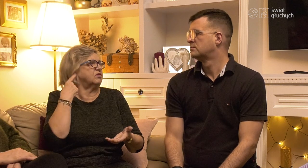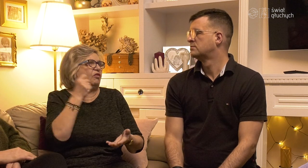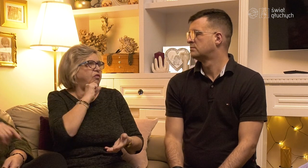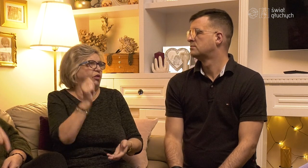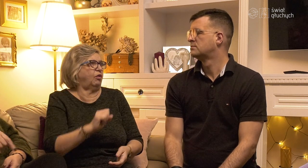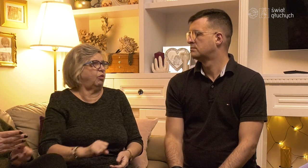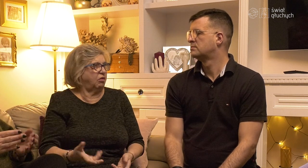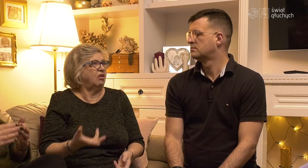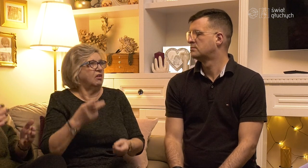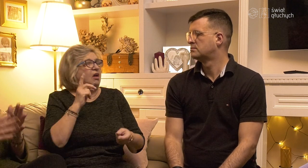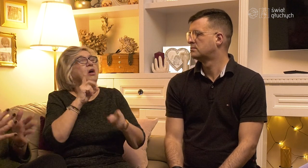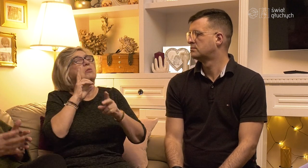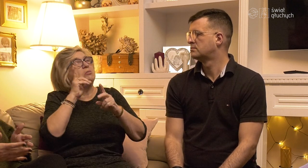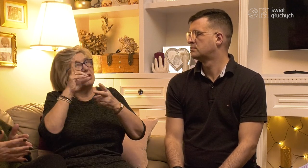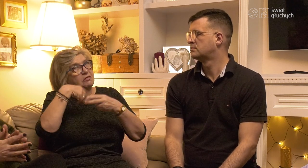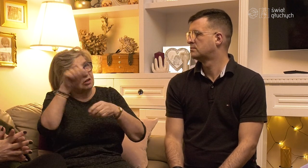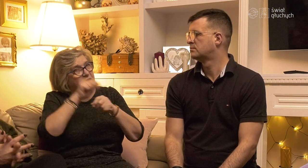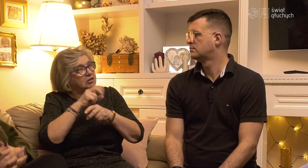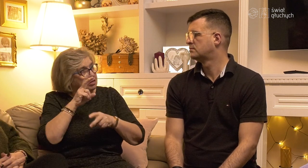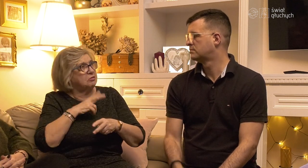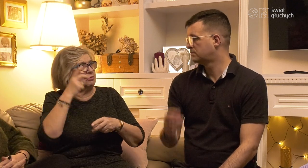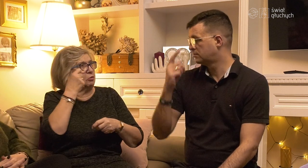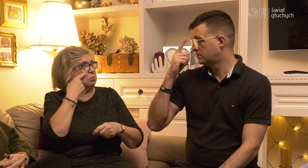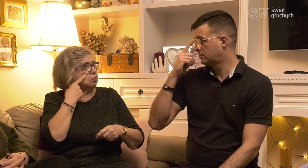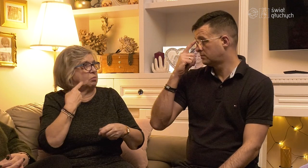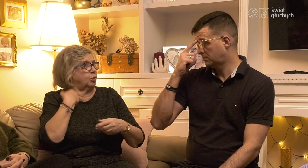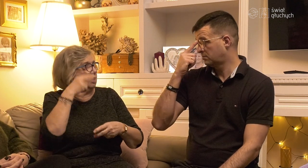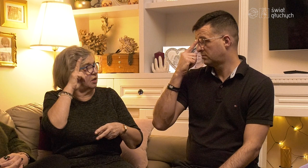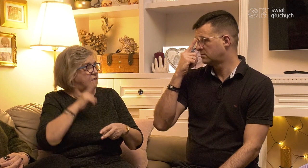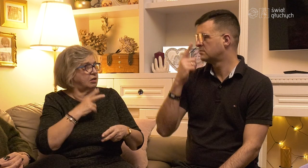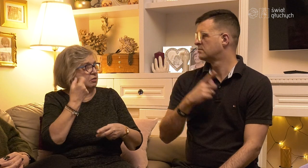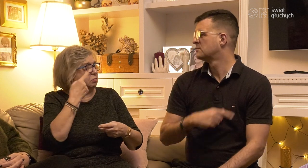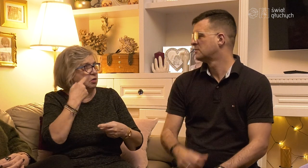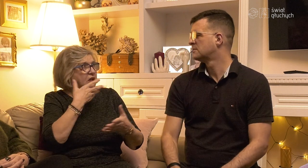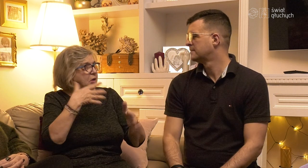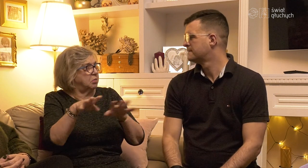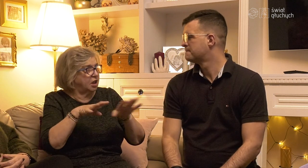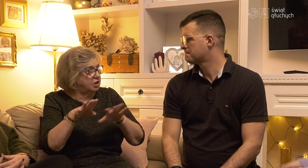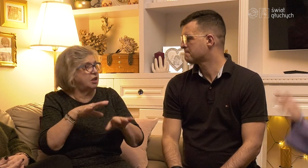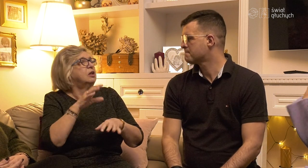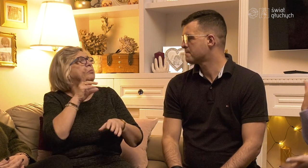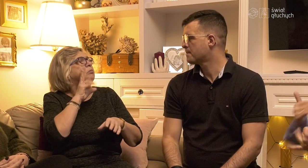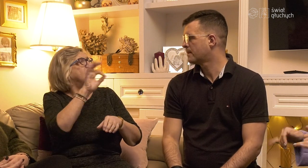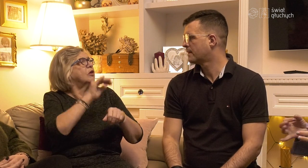I couldn't hear at all, but I spoke well! And I was just about to be committed to a boarding school, I cried - but there was no place there,